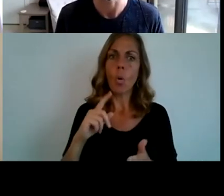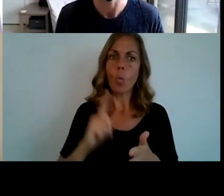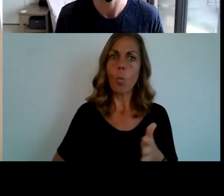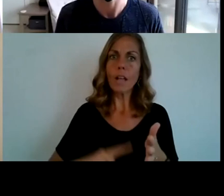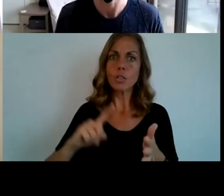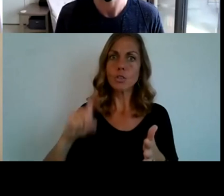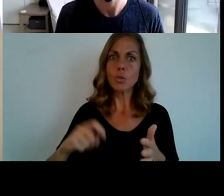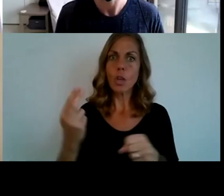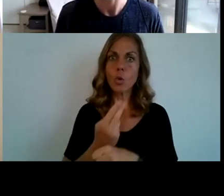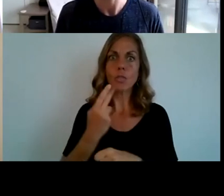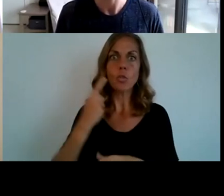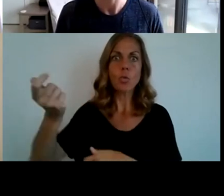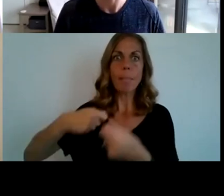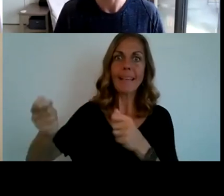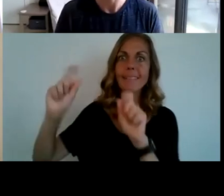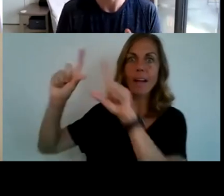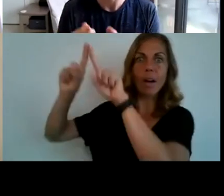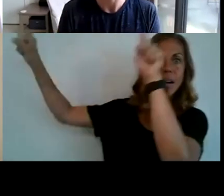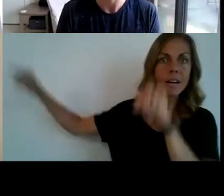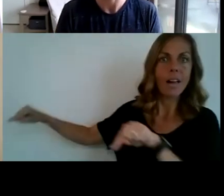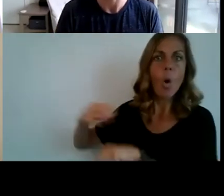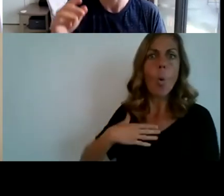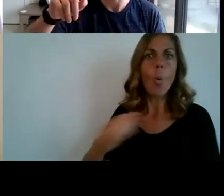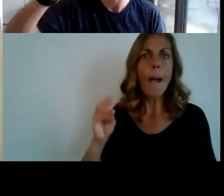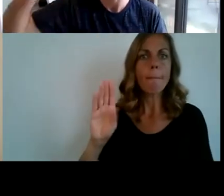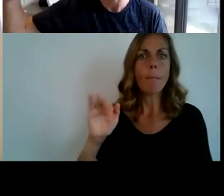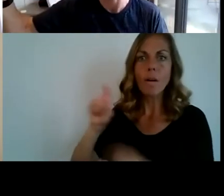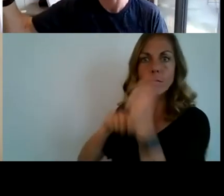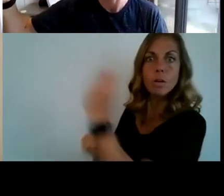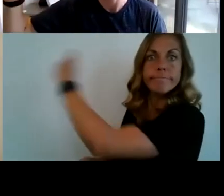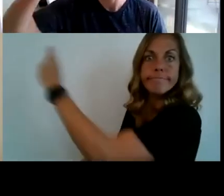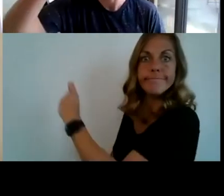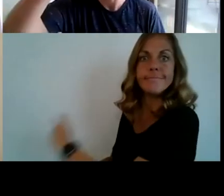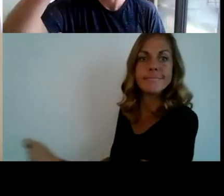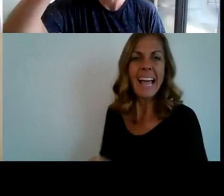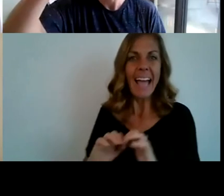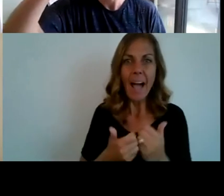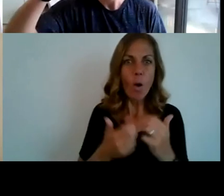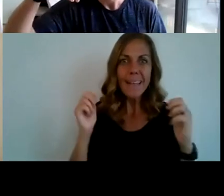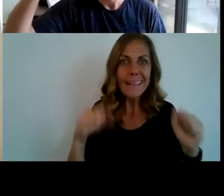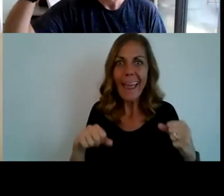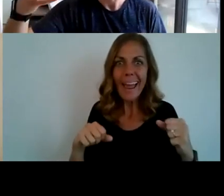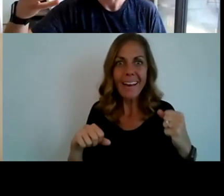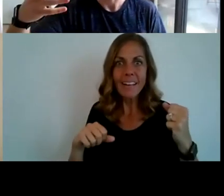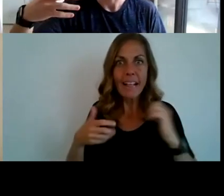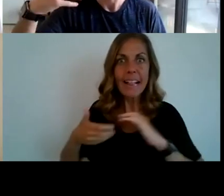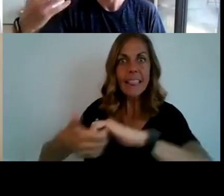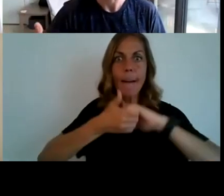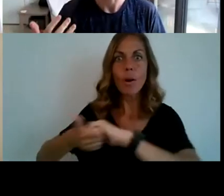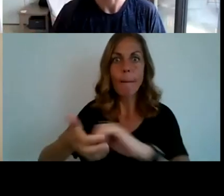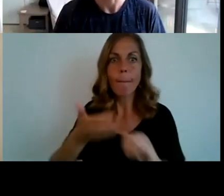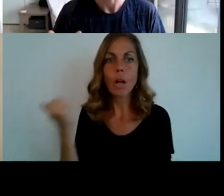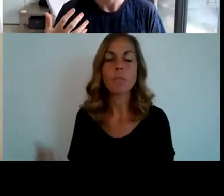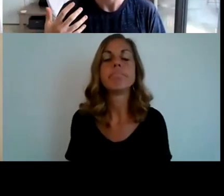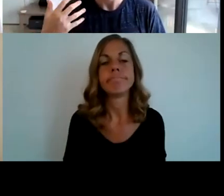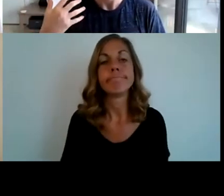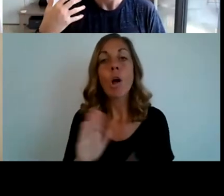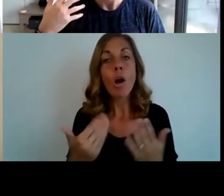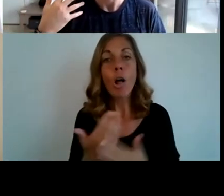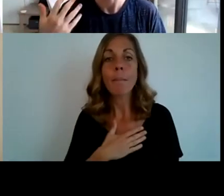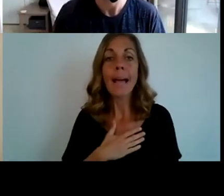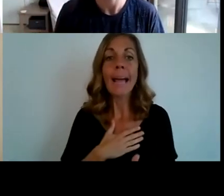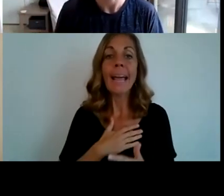last week? Allow to be creative to work collaboratively. They have conventions for writing technical